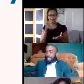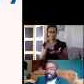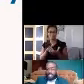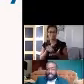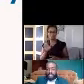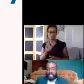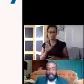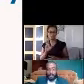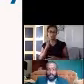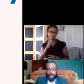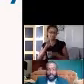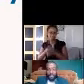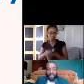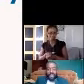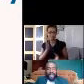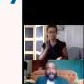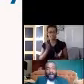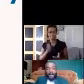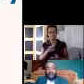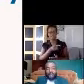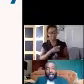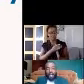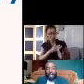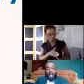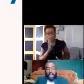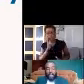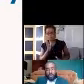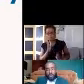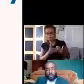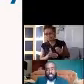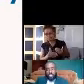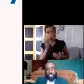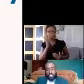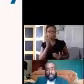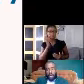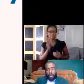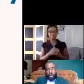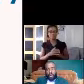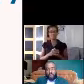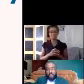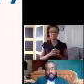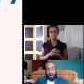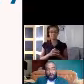settle down a little bit here. I also want to just talk about a note of discomfort